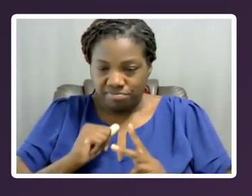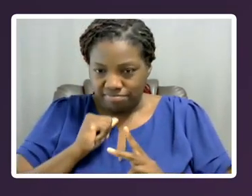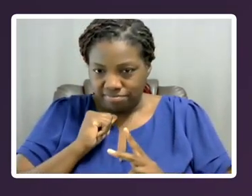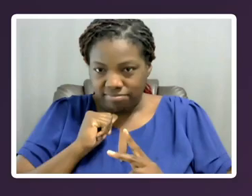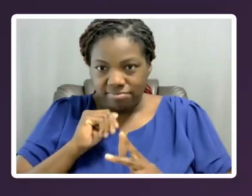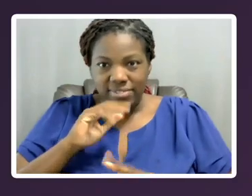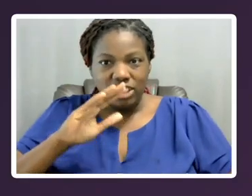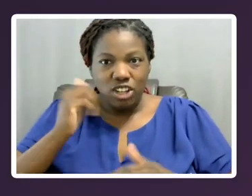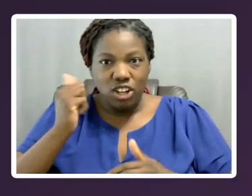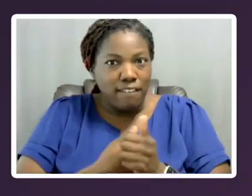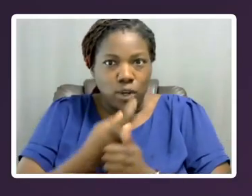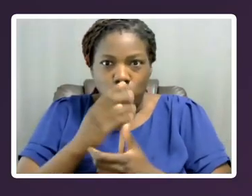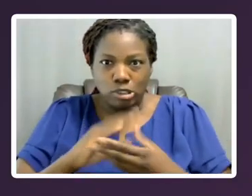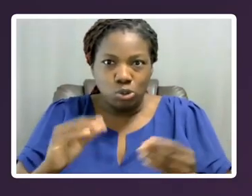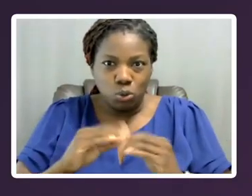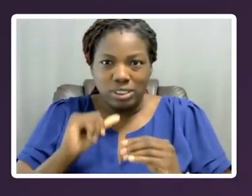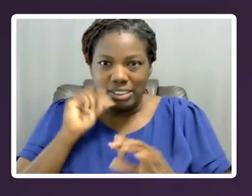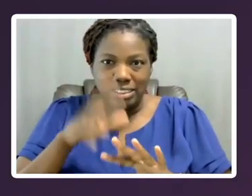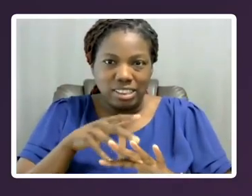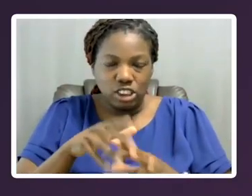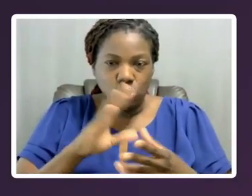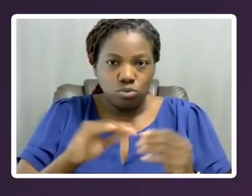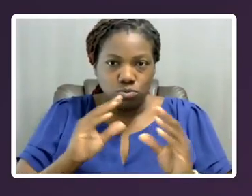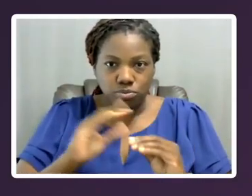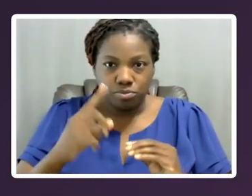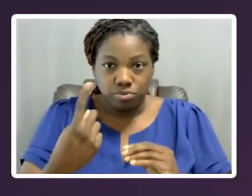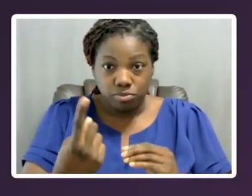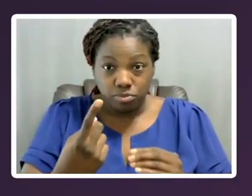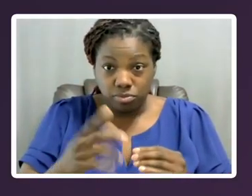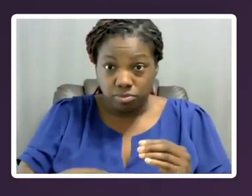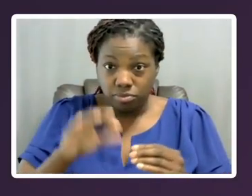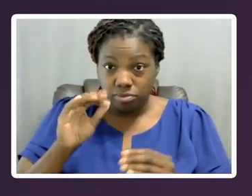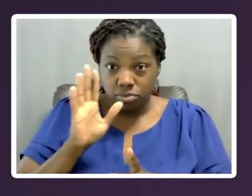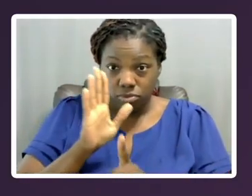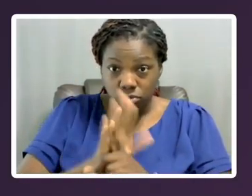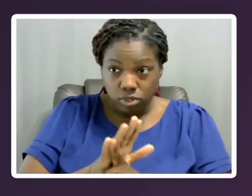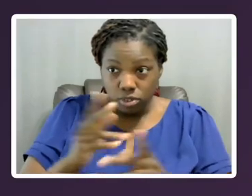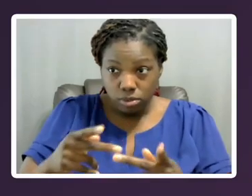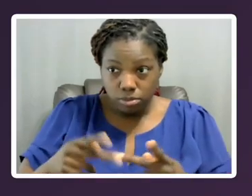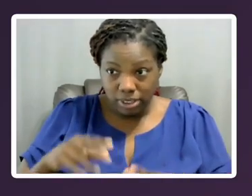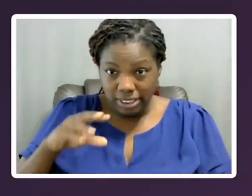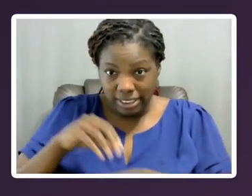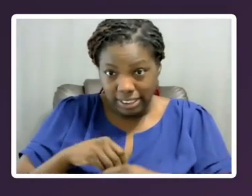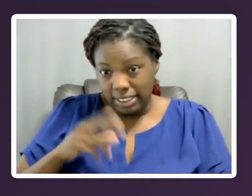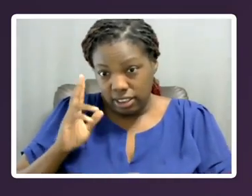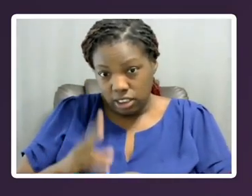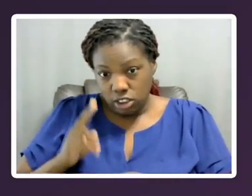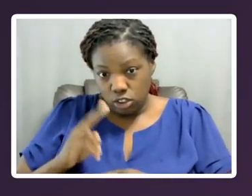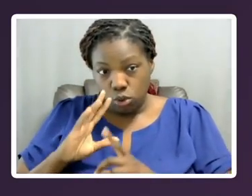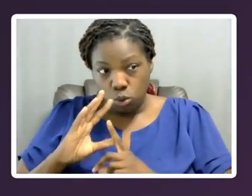So, finding your place in this history and these cultures today and, you know,